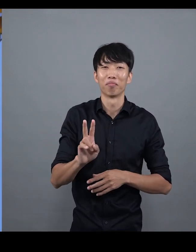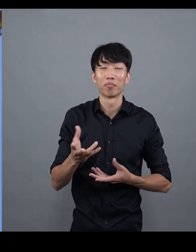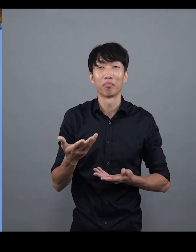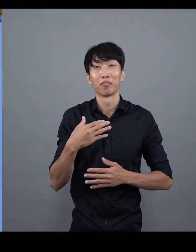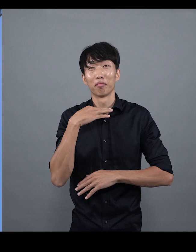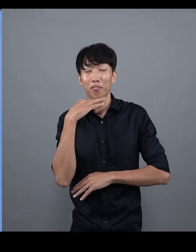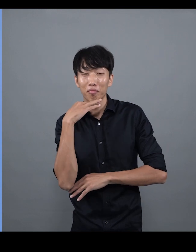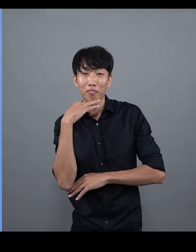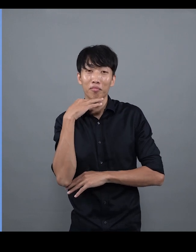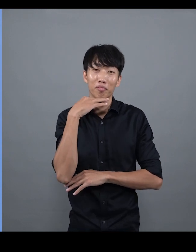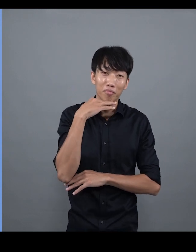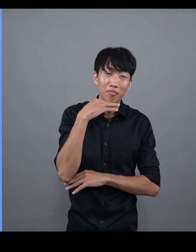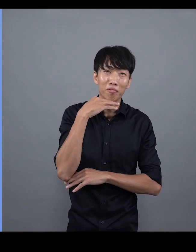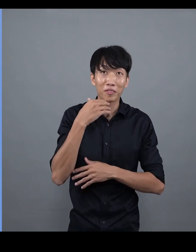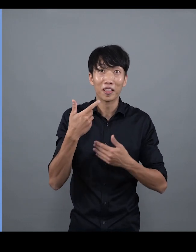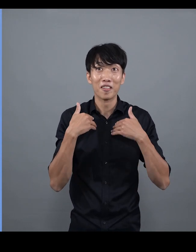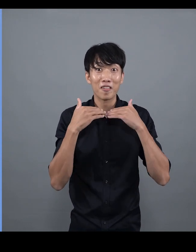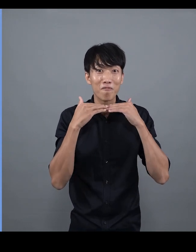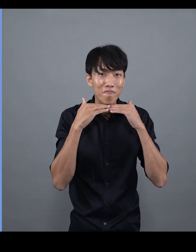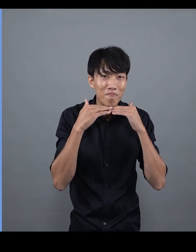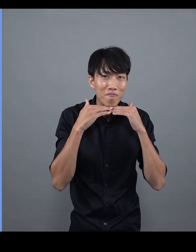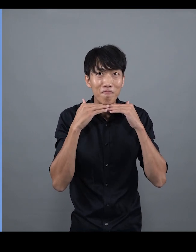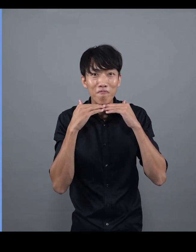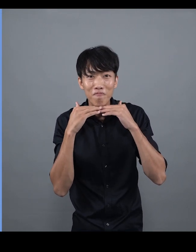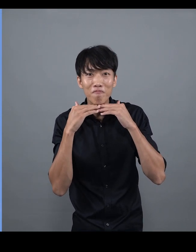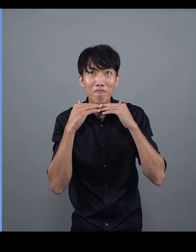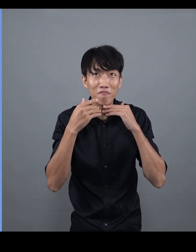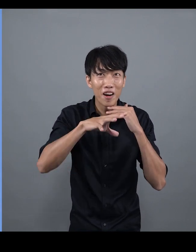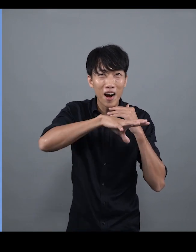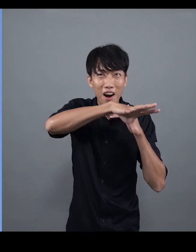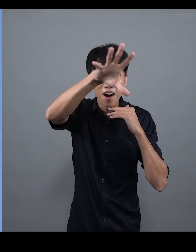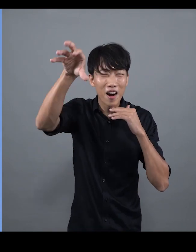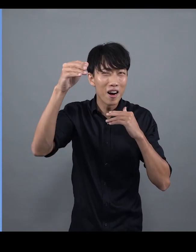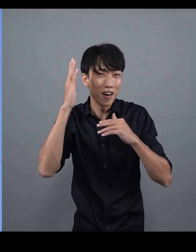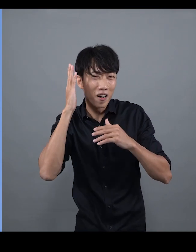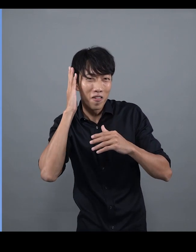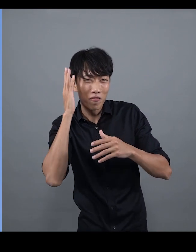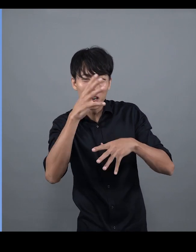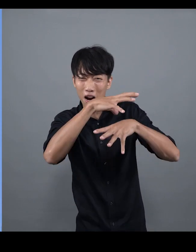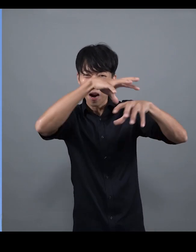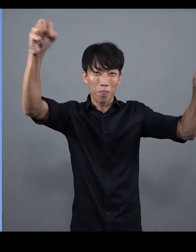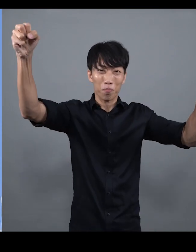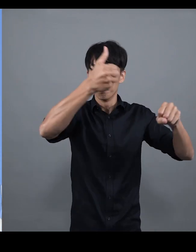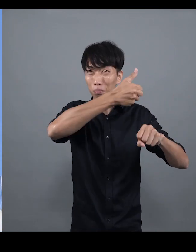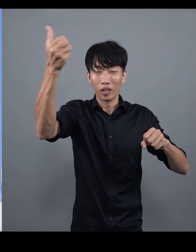I kept waiting with a kind of anticipation I’d only leave after everyone had gone to sleep